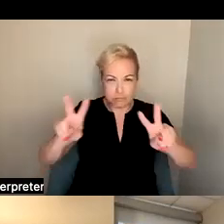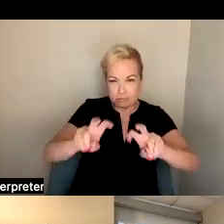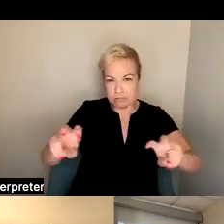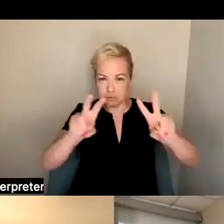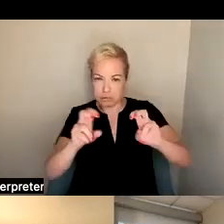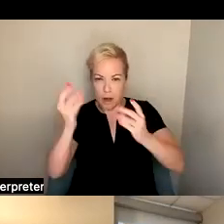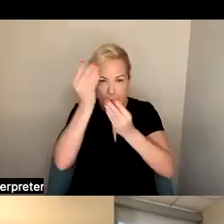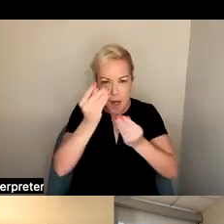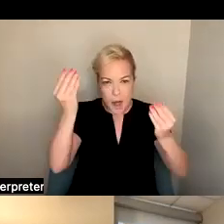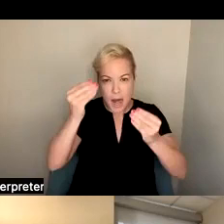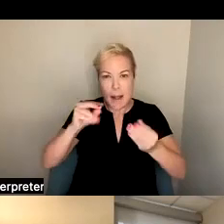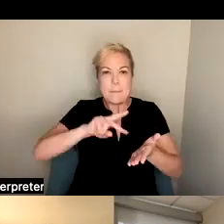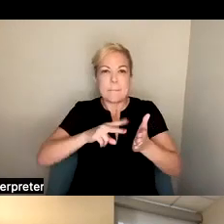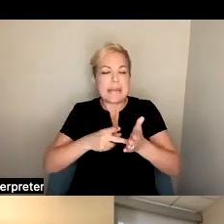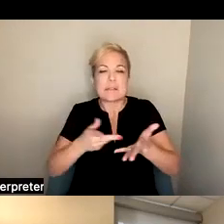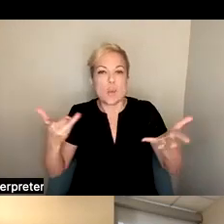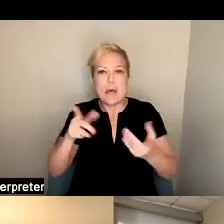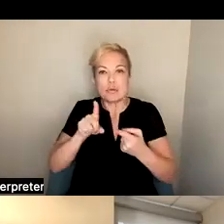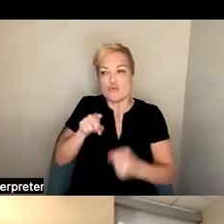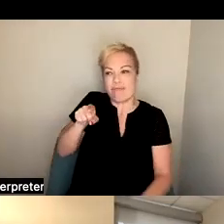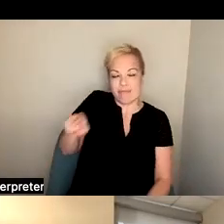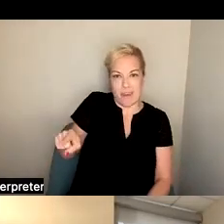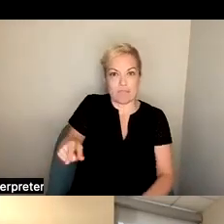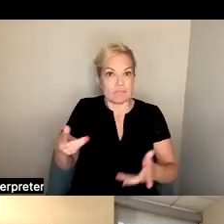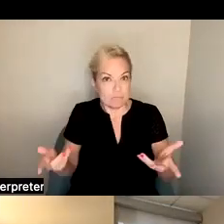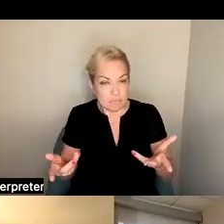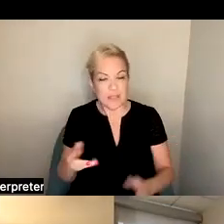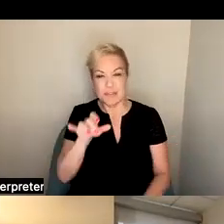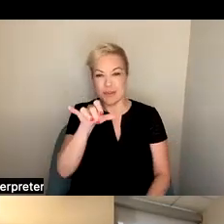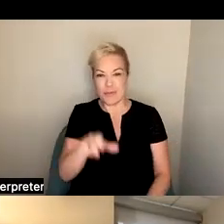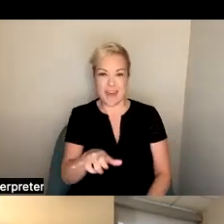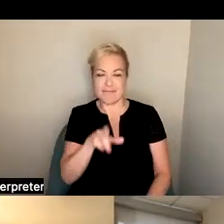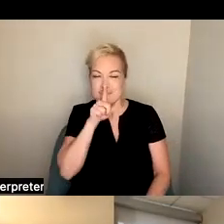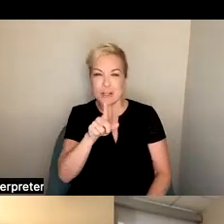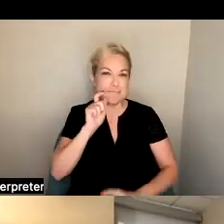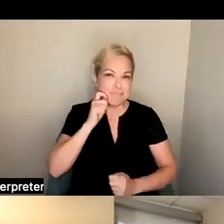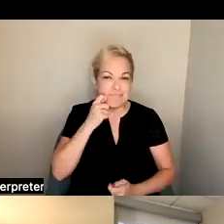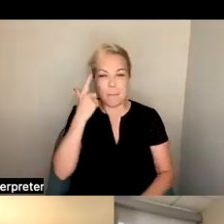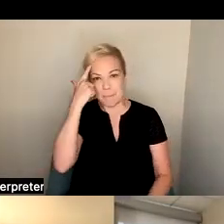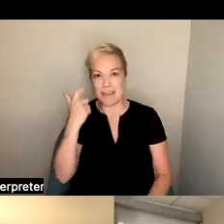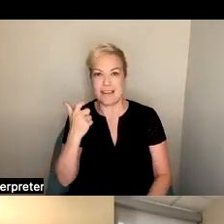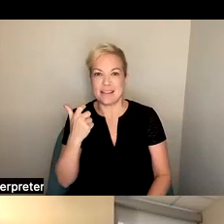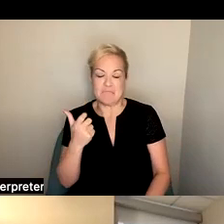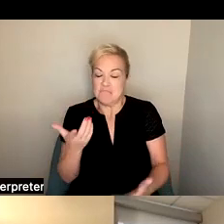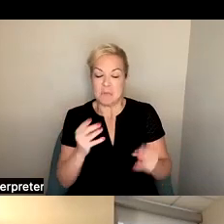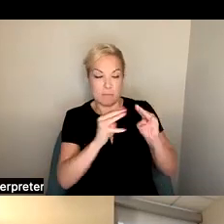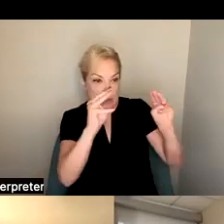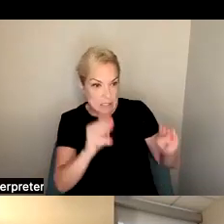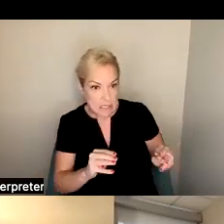And it is in that area that I think this discussion really kind of takes place between museums, between archives, and between Indigenous communities and we're getting to